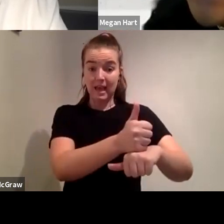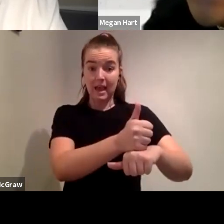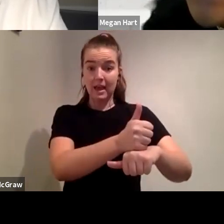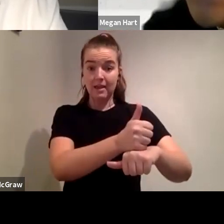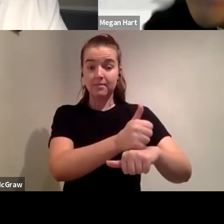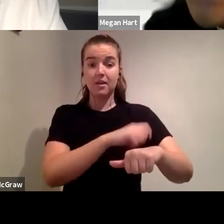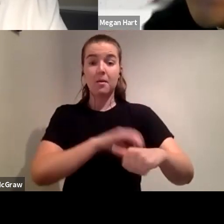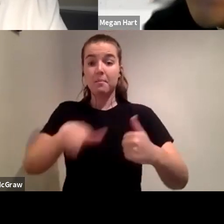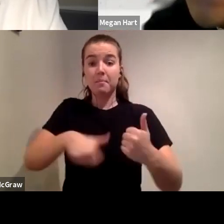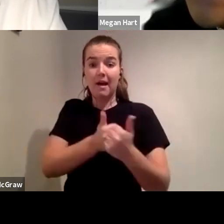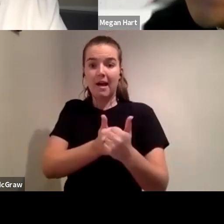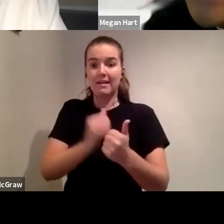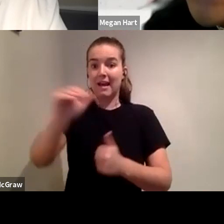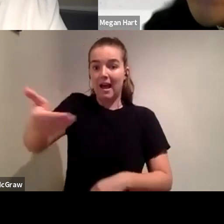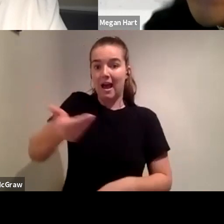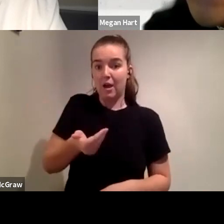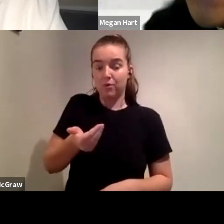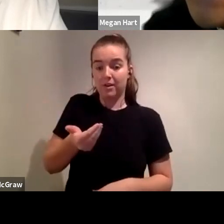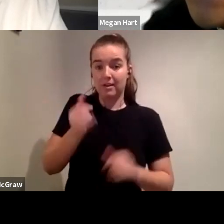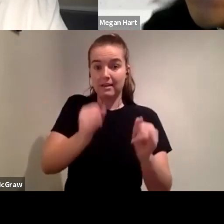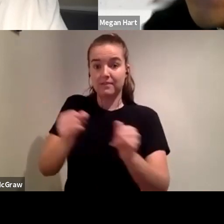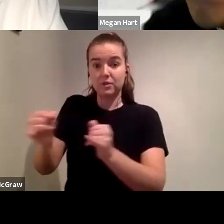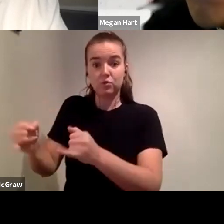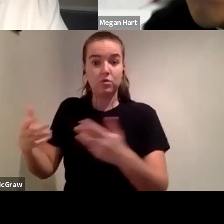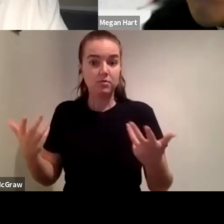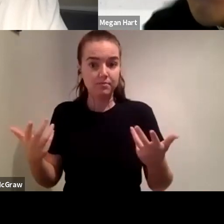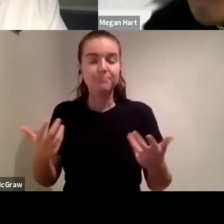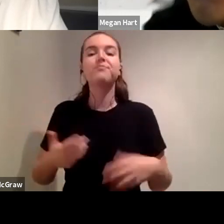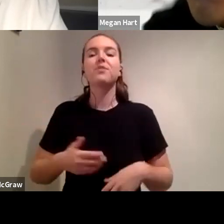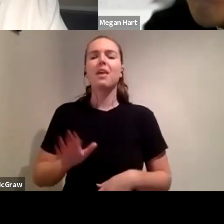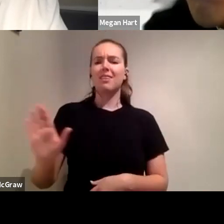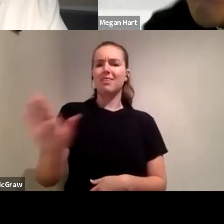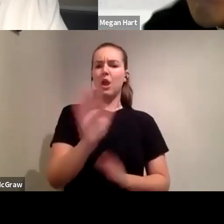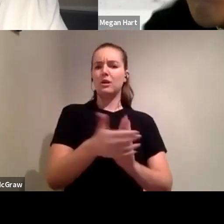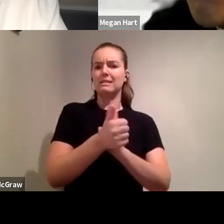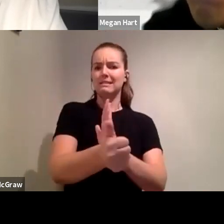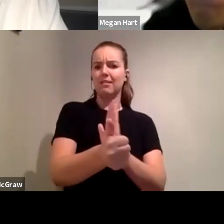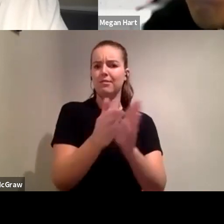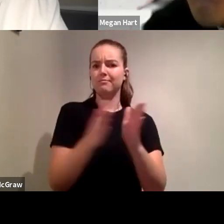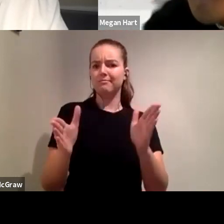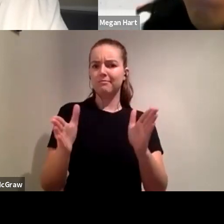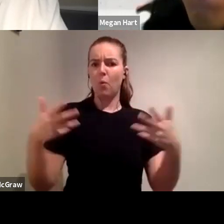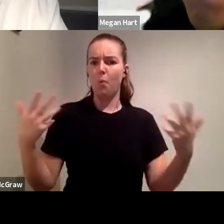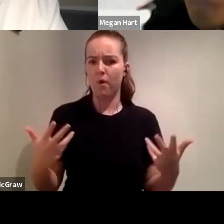We have actually have skill set assessments to assist their talent and skill.